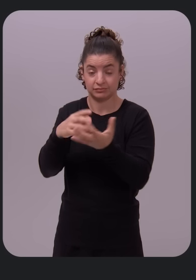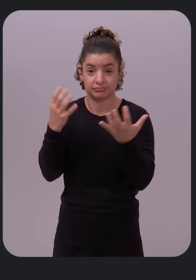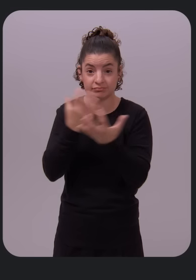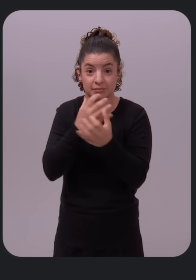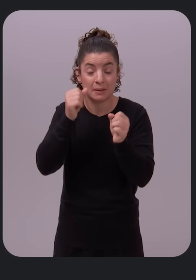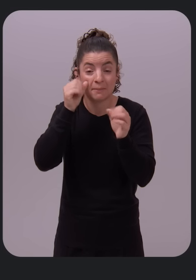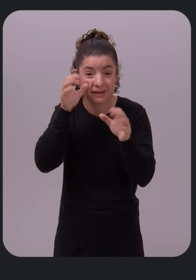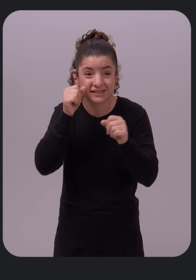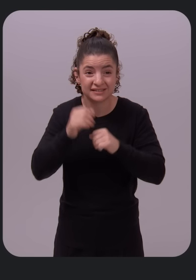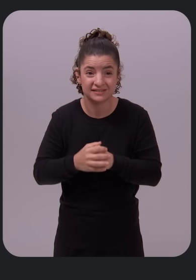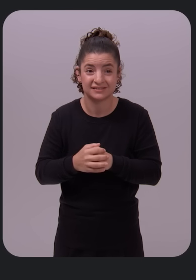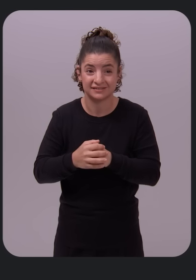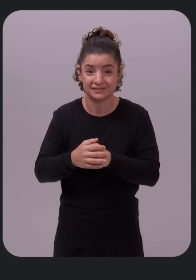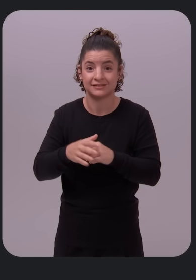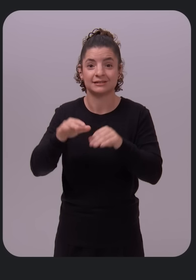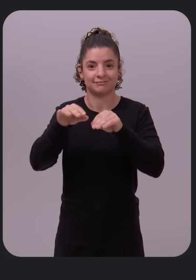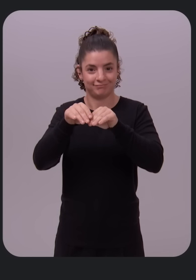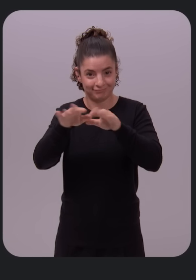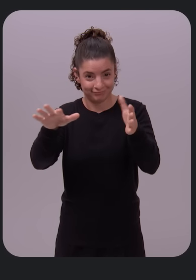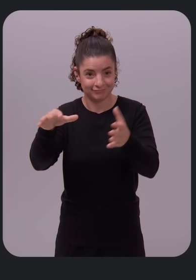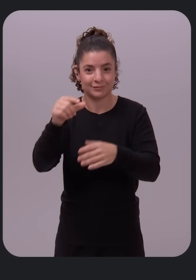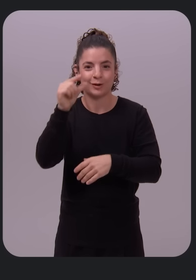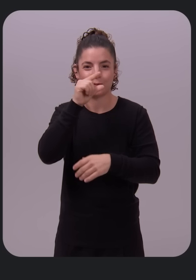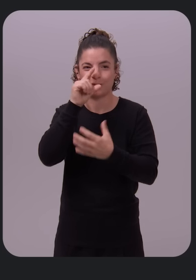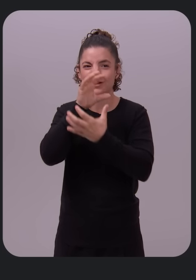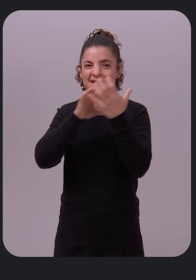And it's coming to Google Cloud customers later this year.